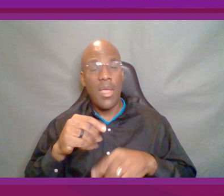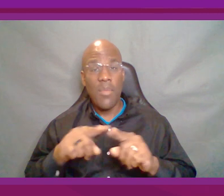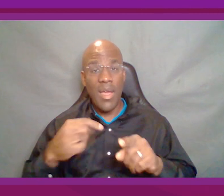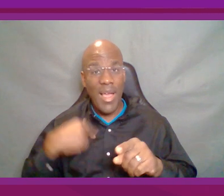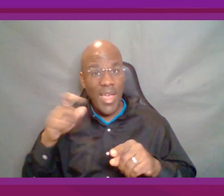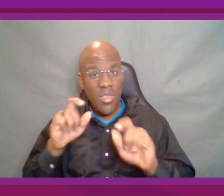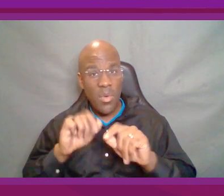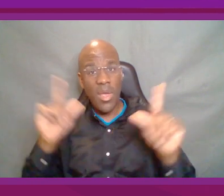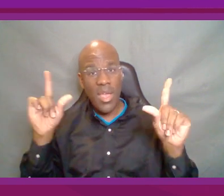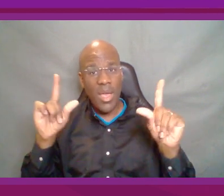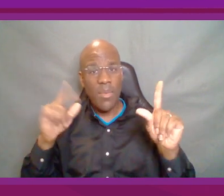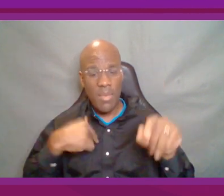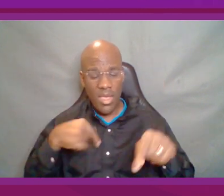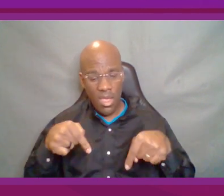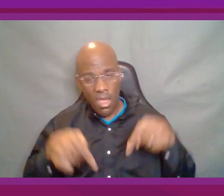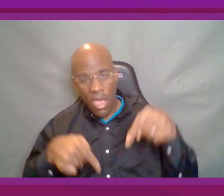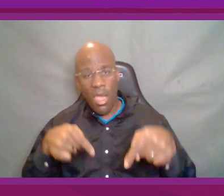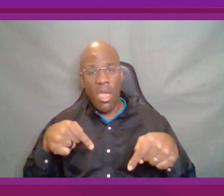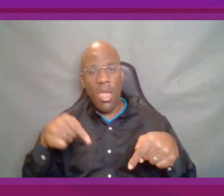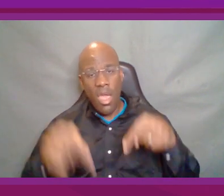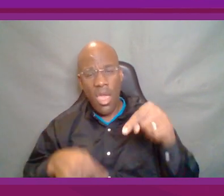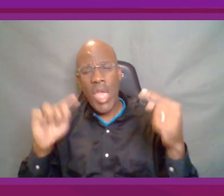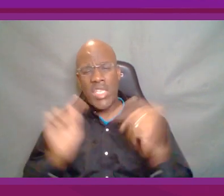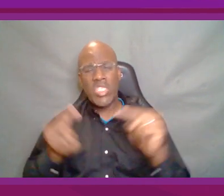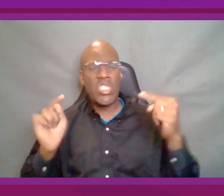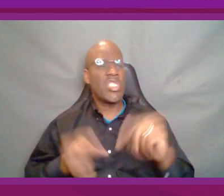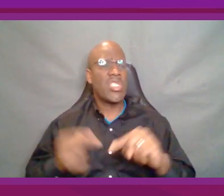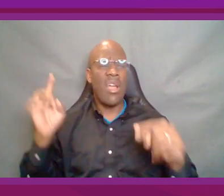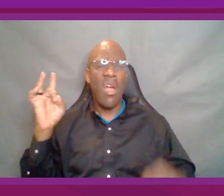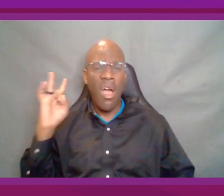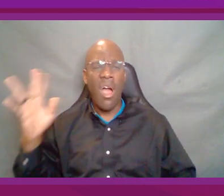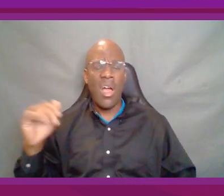my challenge, it was getting up and knowing that my legs were going to work, if my pain levels were too high,